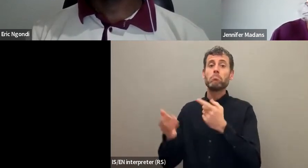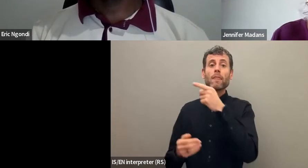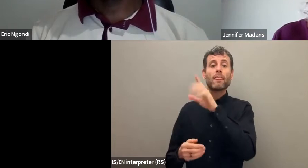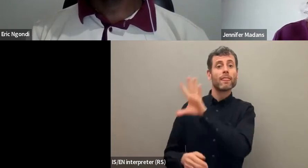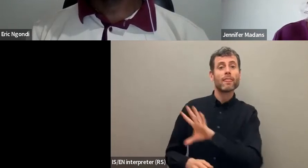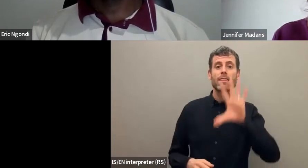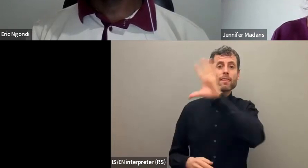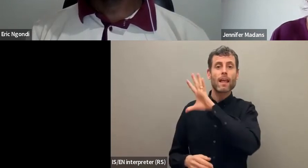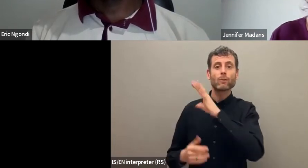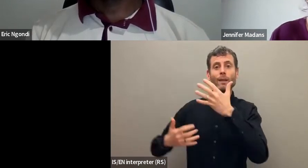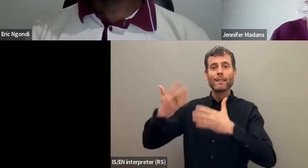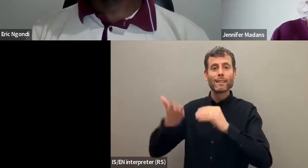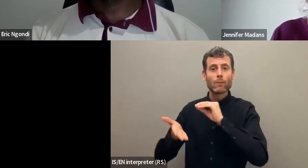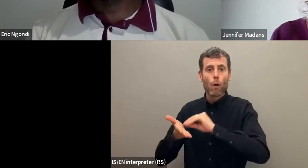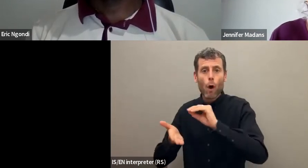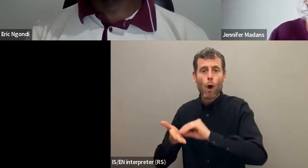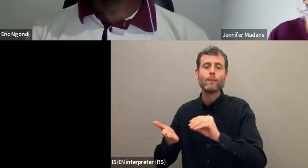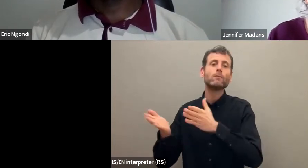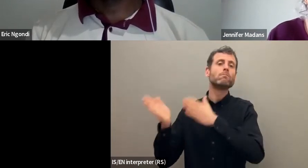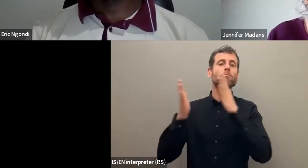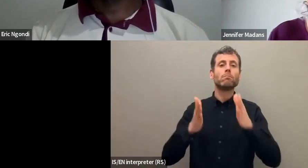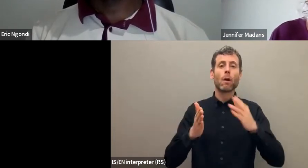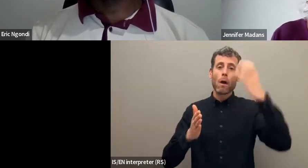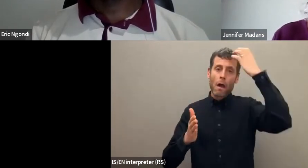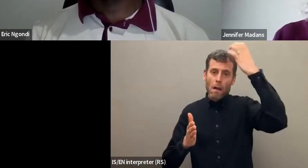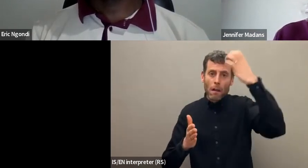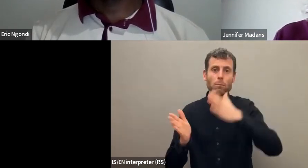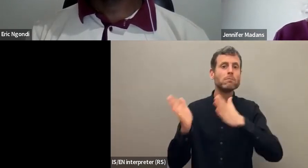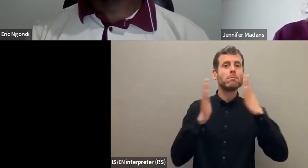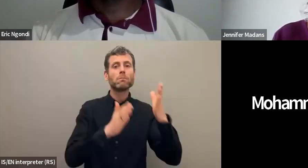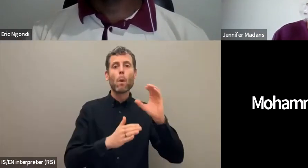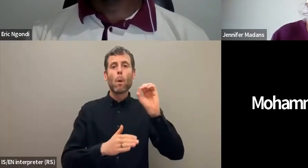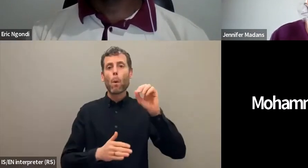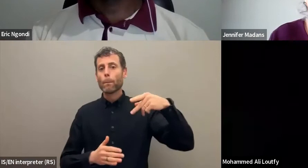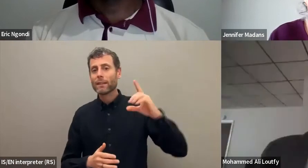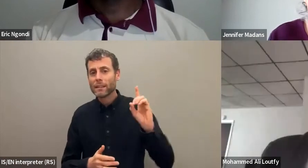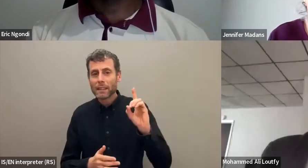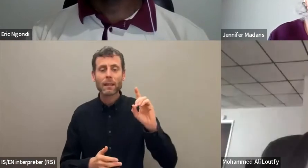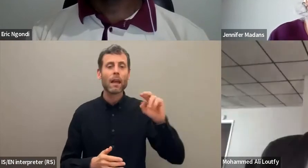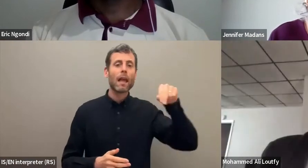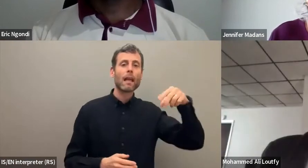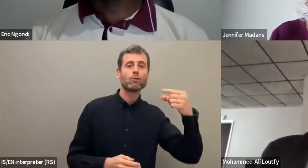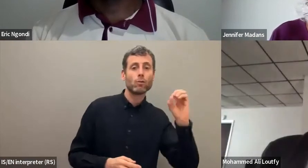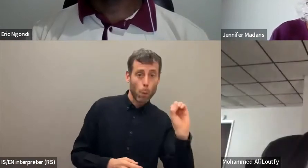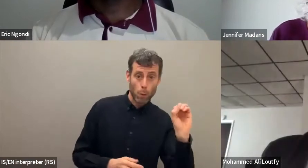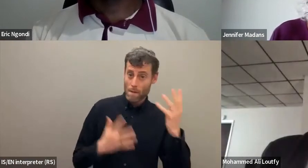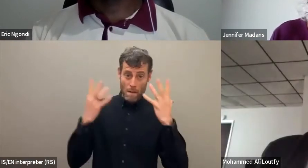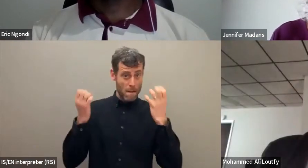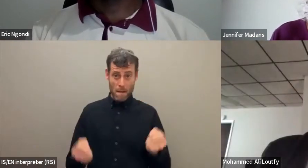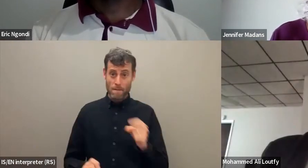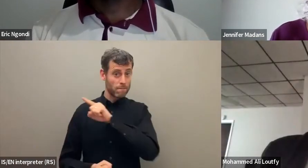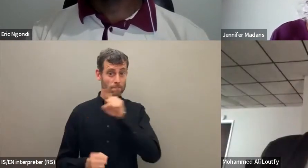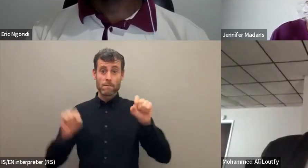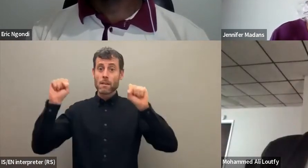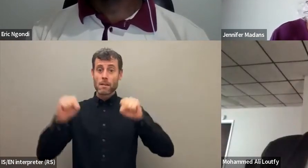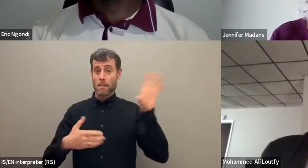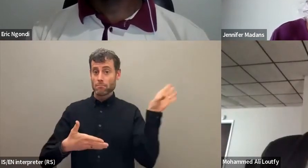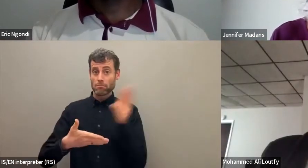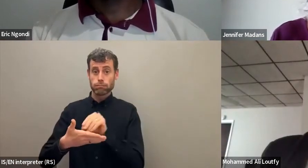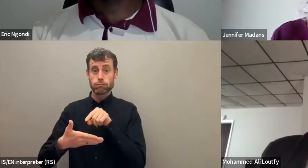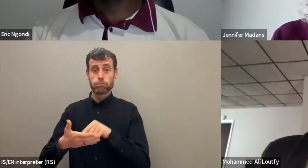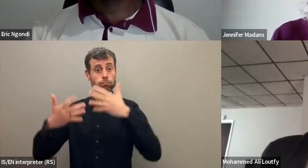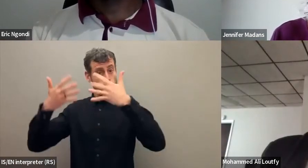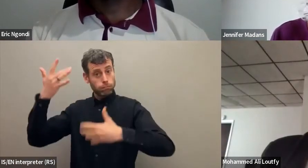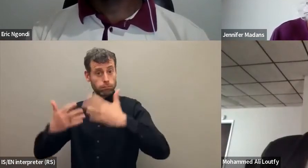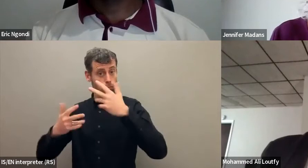Jennifer Madans: Now, turning again to accessible data collection methodology many methodologies in use today are inaccessible to persons with disabilities, which not only adversely affects data quality.